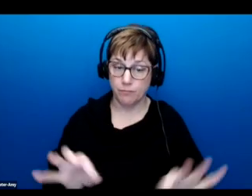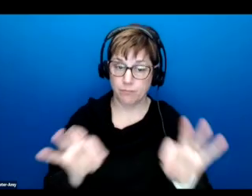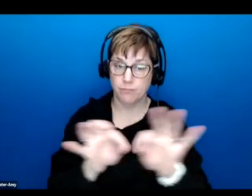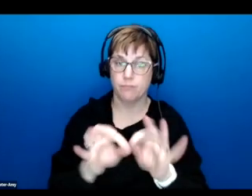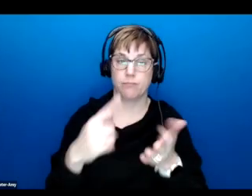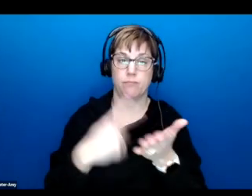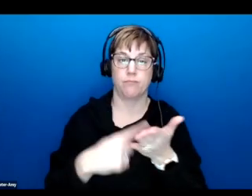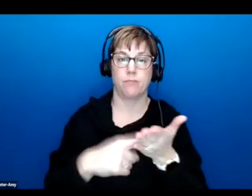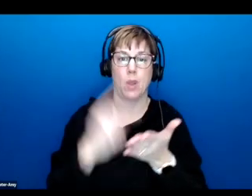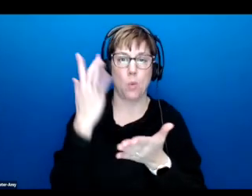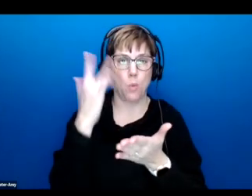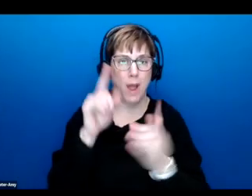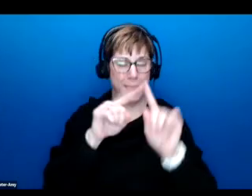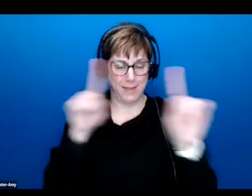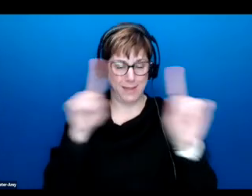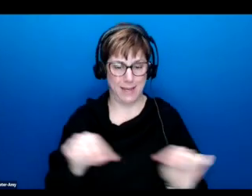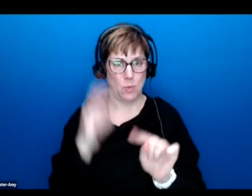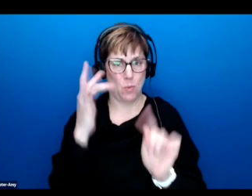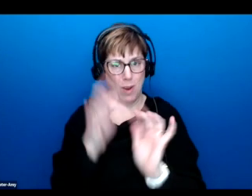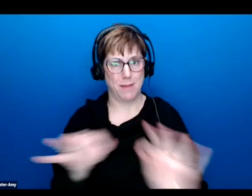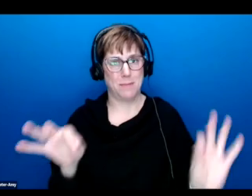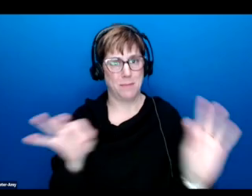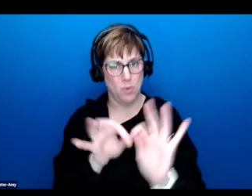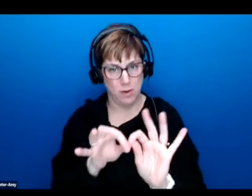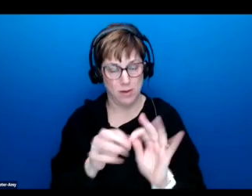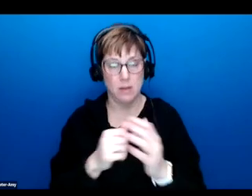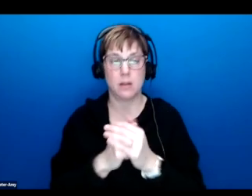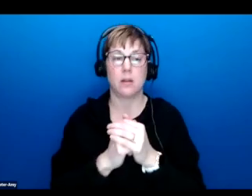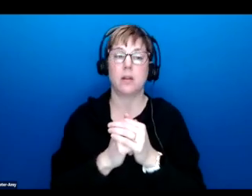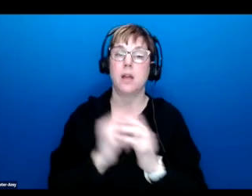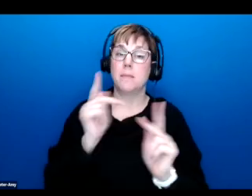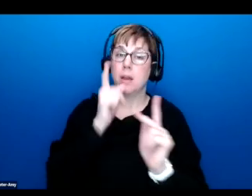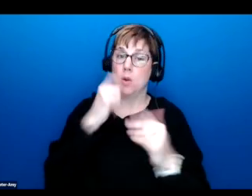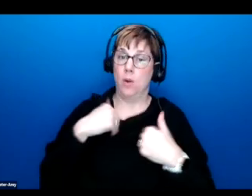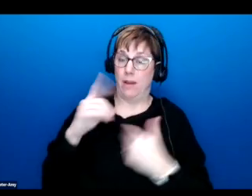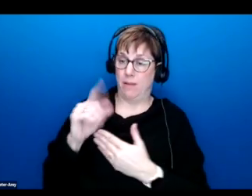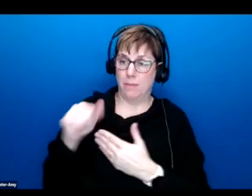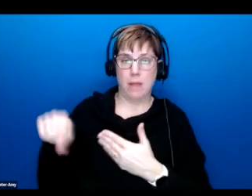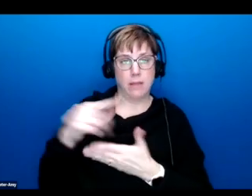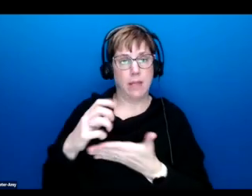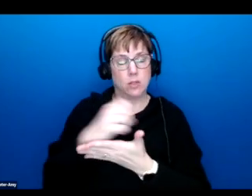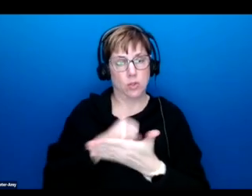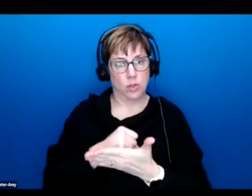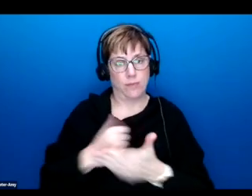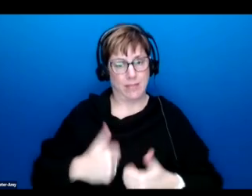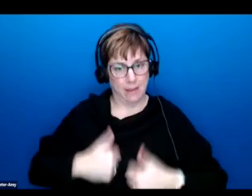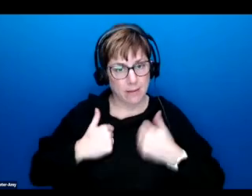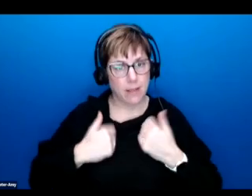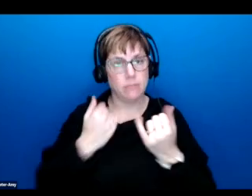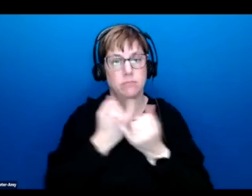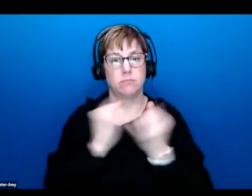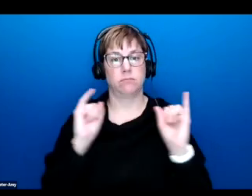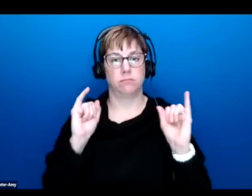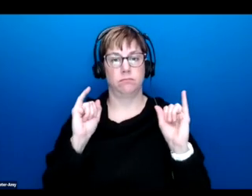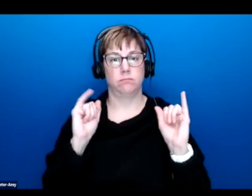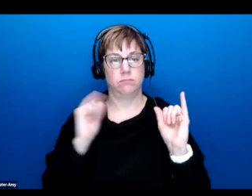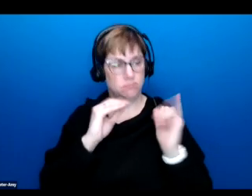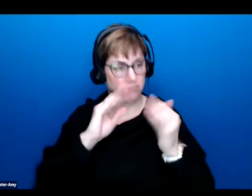why this dashboard is important. People with disabilities deserve to live independently and in the community.